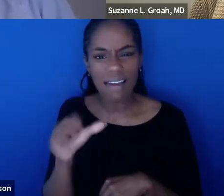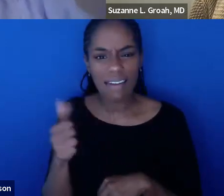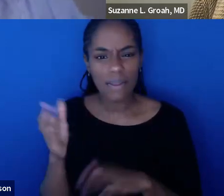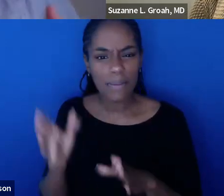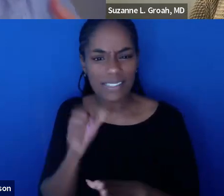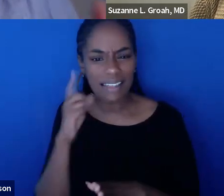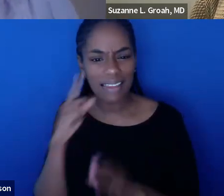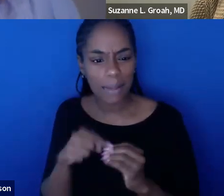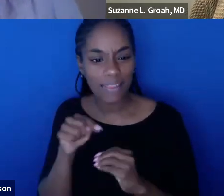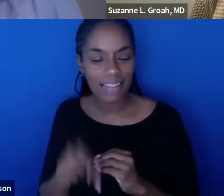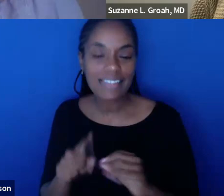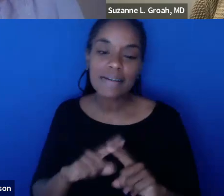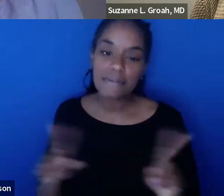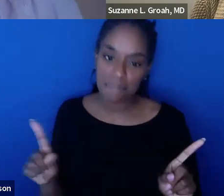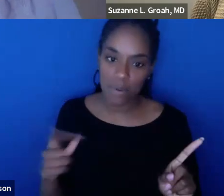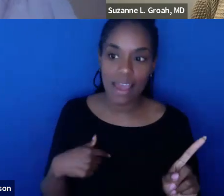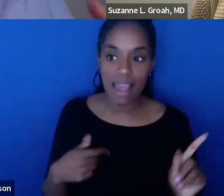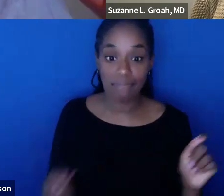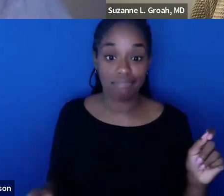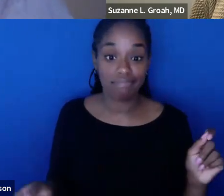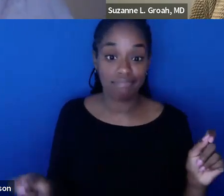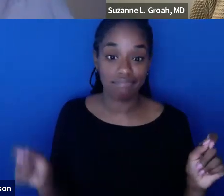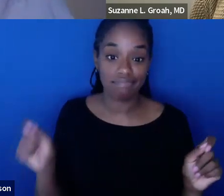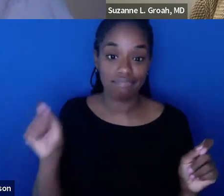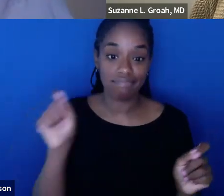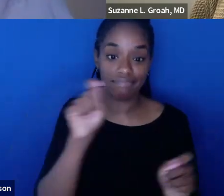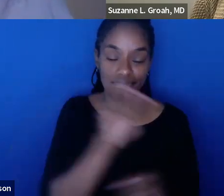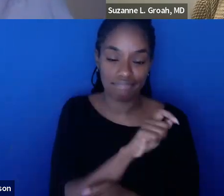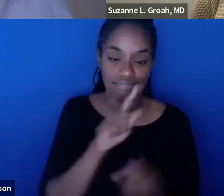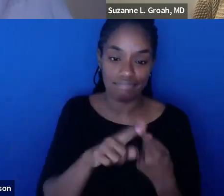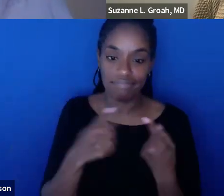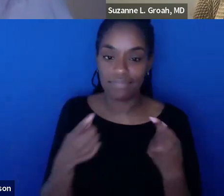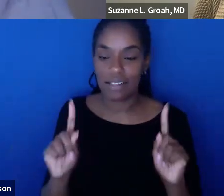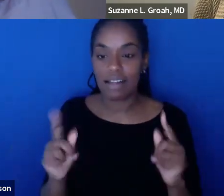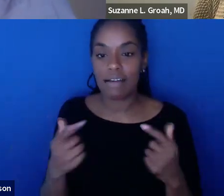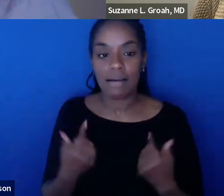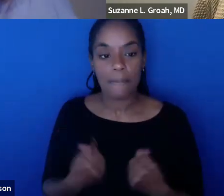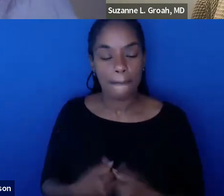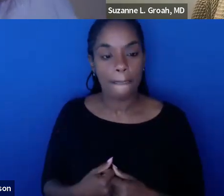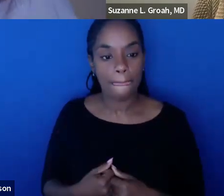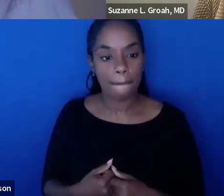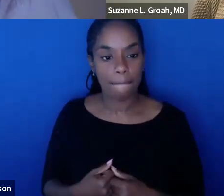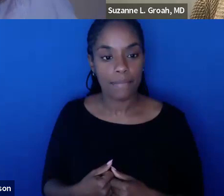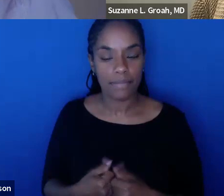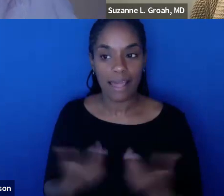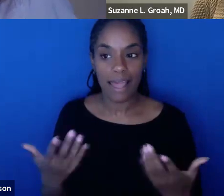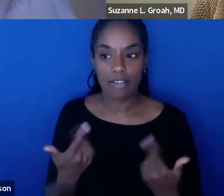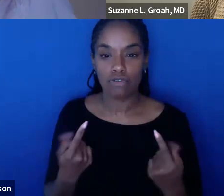But there is that evolution to get there, plus trying to surmount that this is what we've been taught since forever.